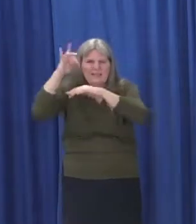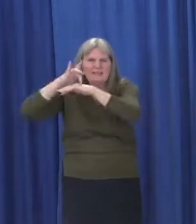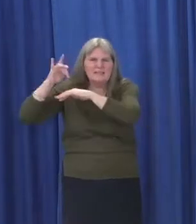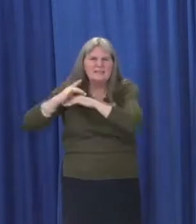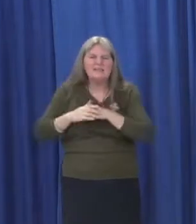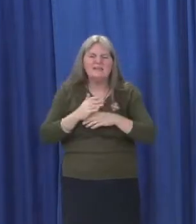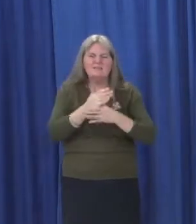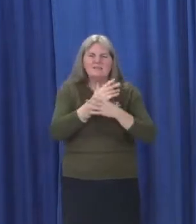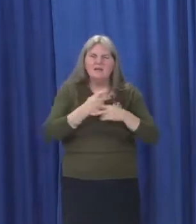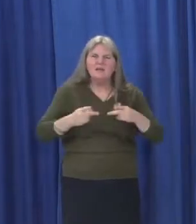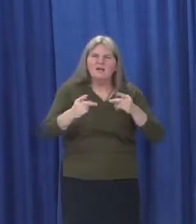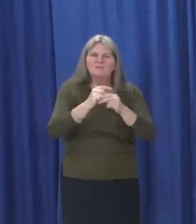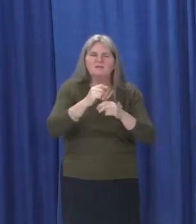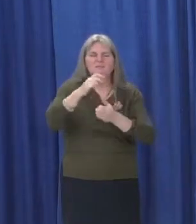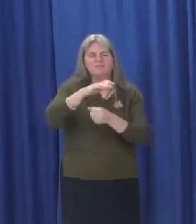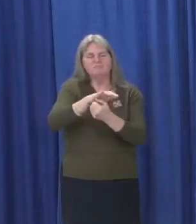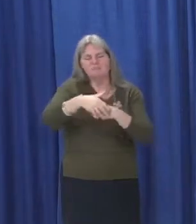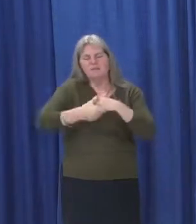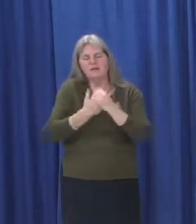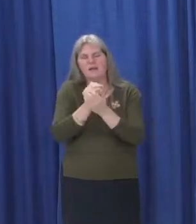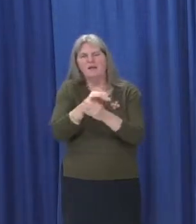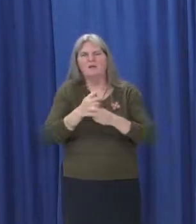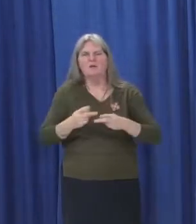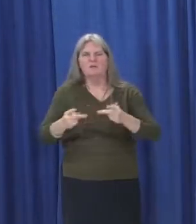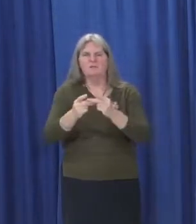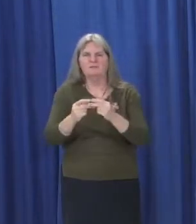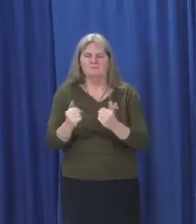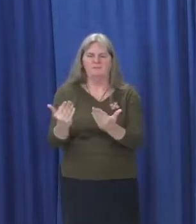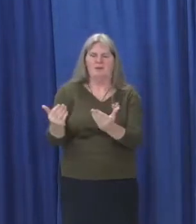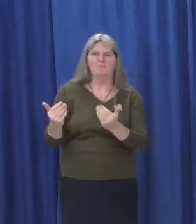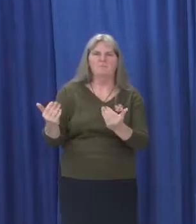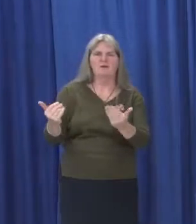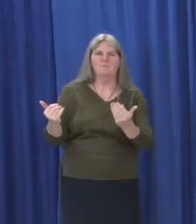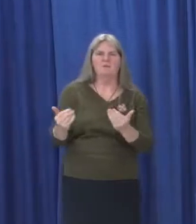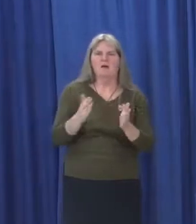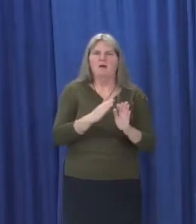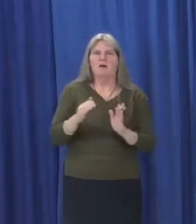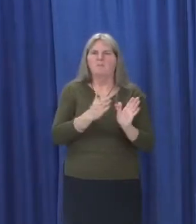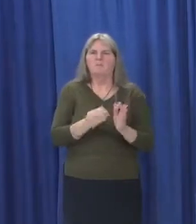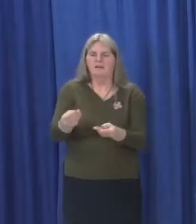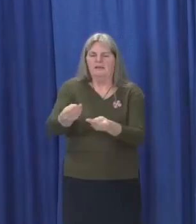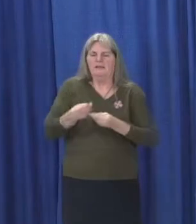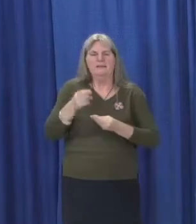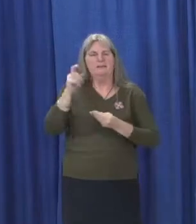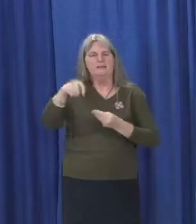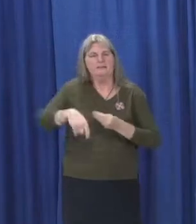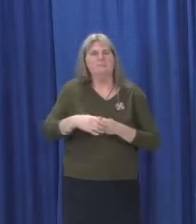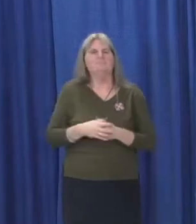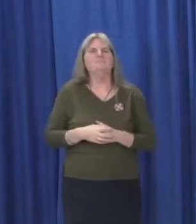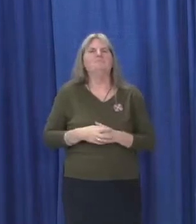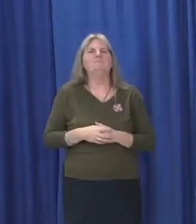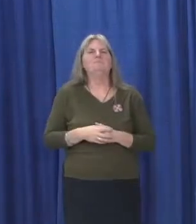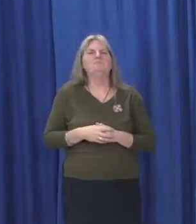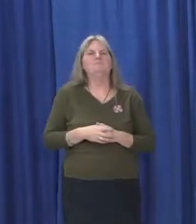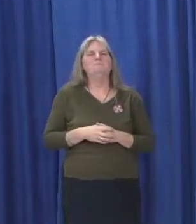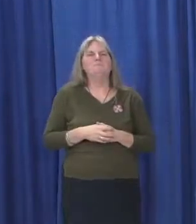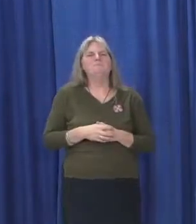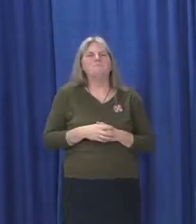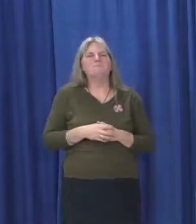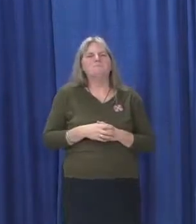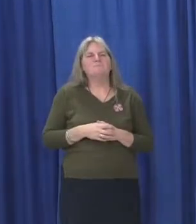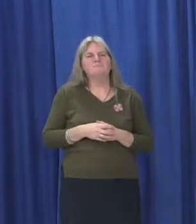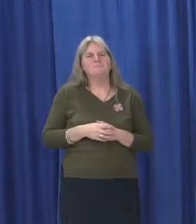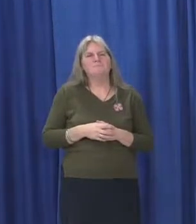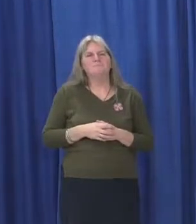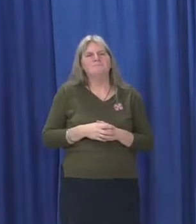shared services and handwashing.